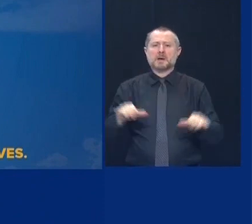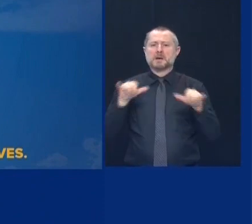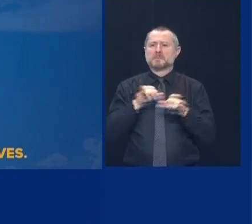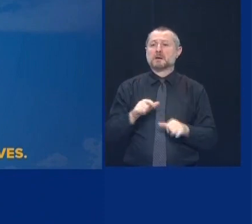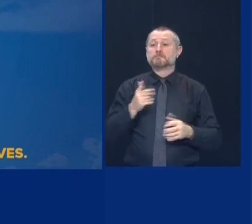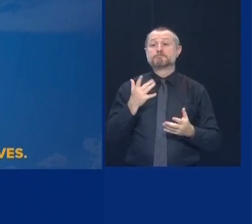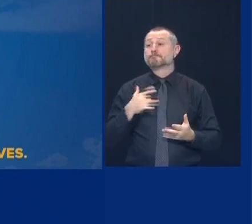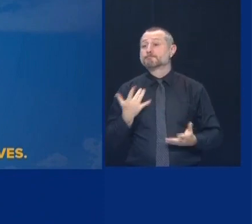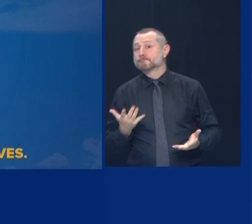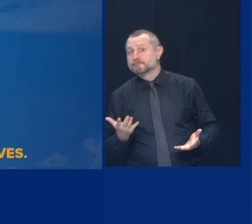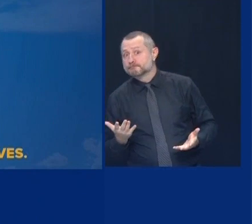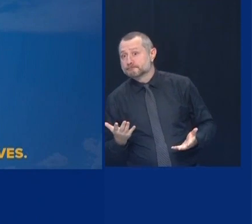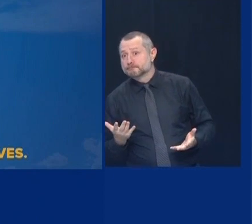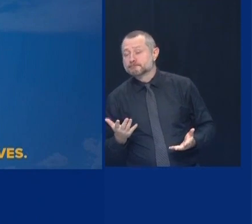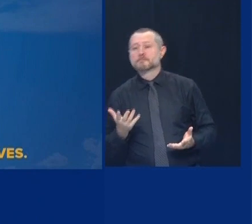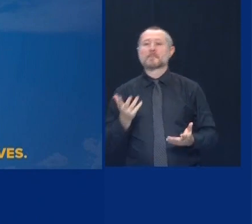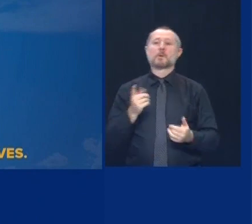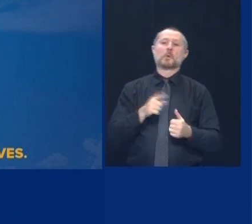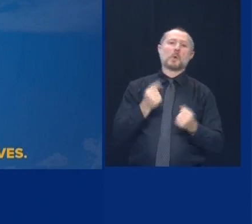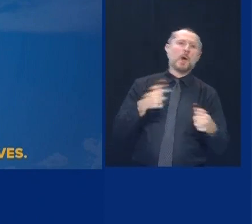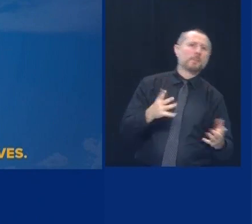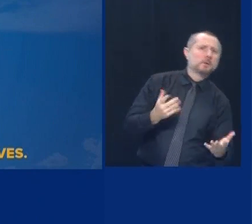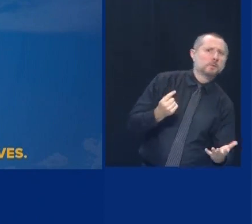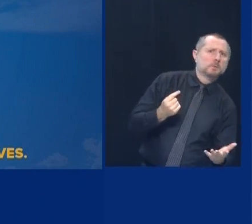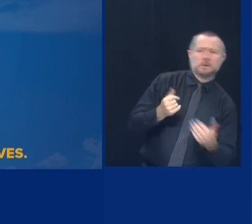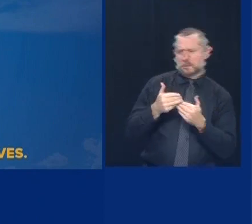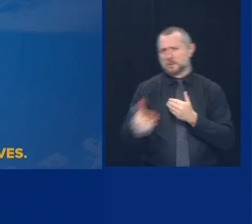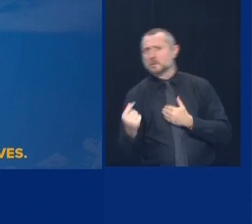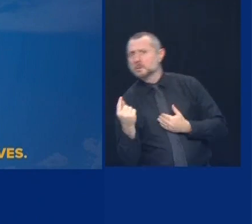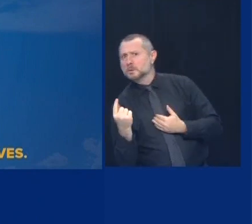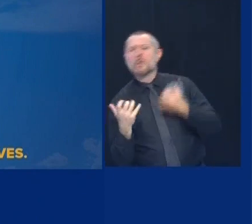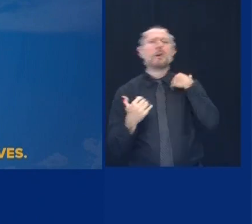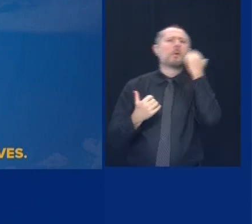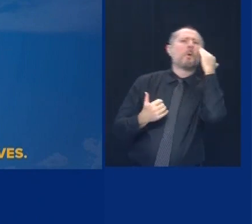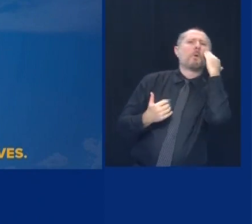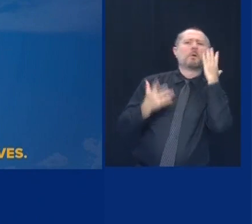TODAY IS DAY 267. EVERYBODY ASKS ME THEn;